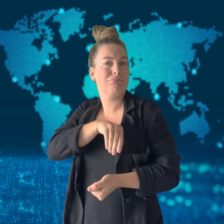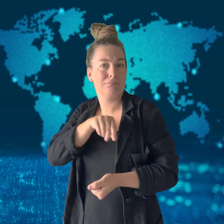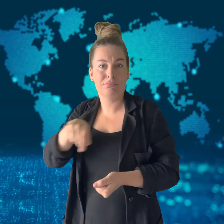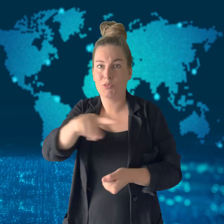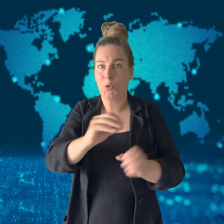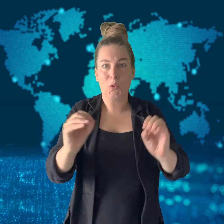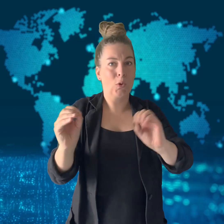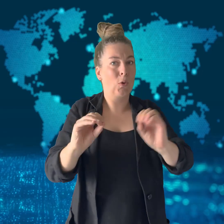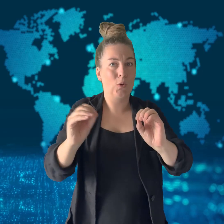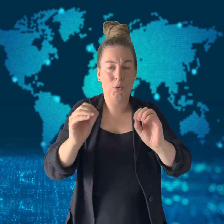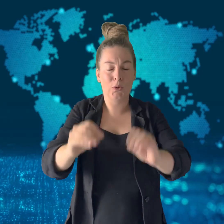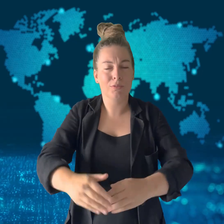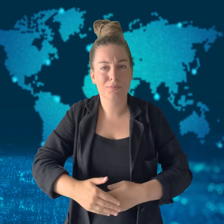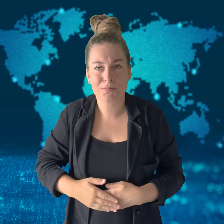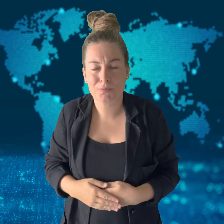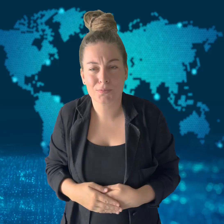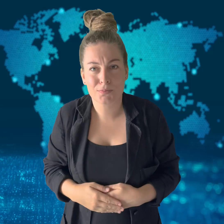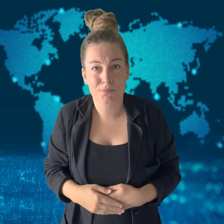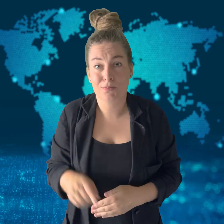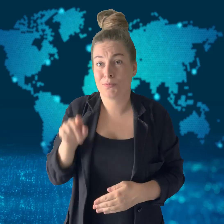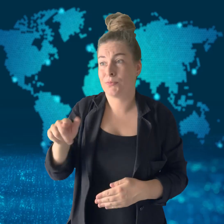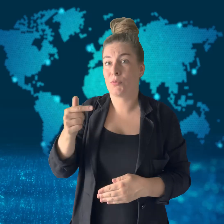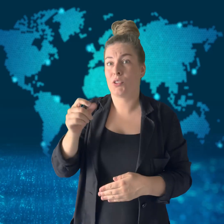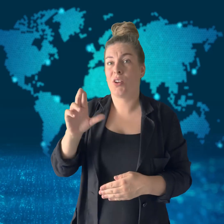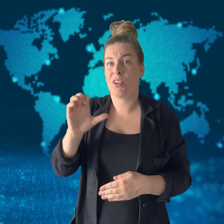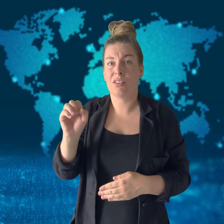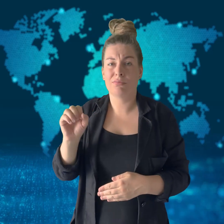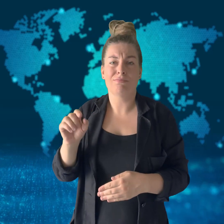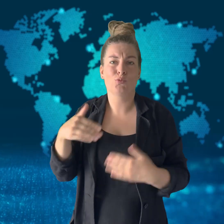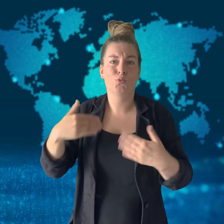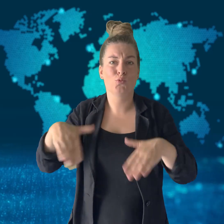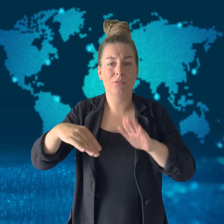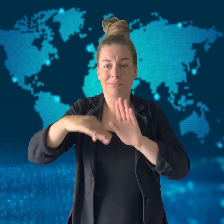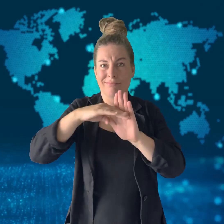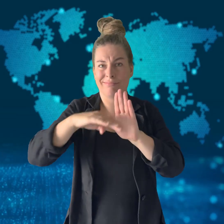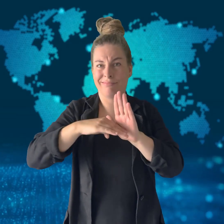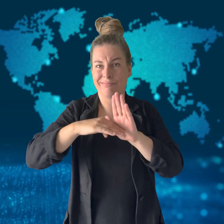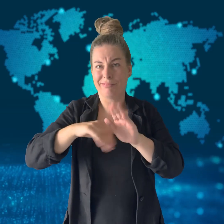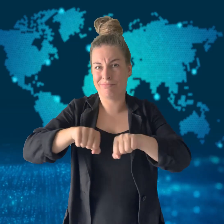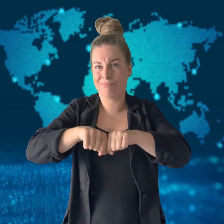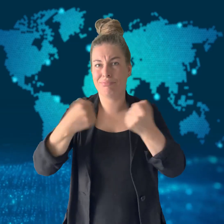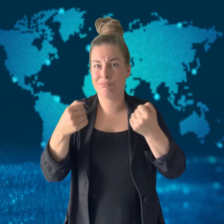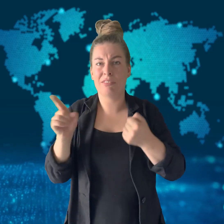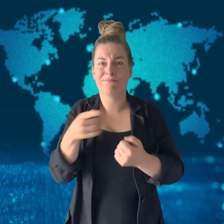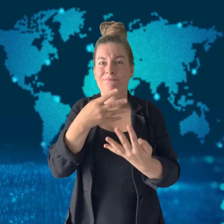All their money was demanded by Torres.